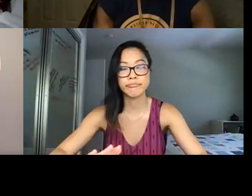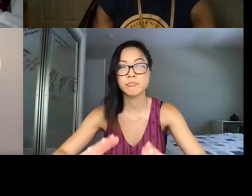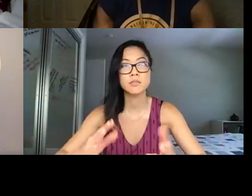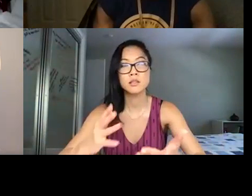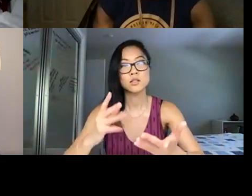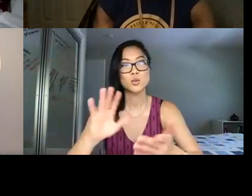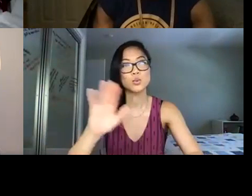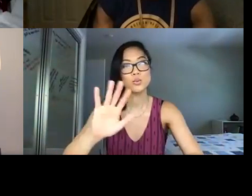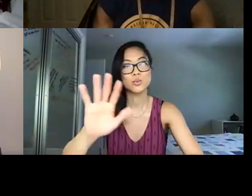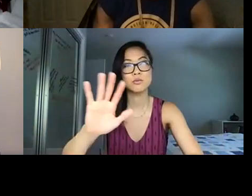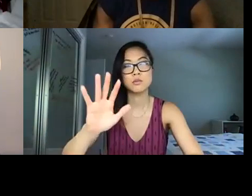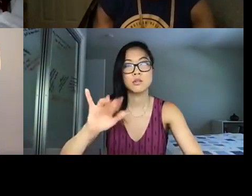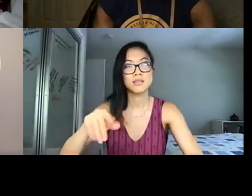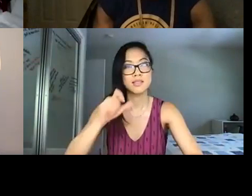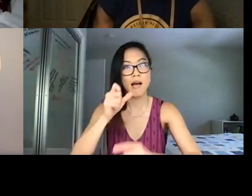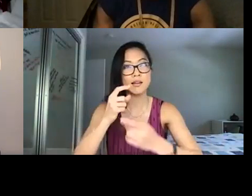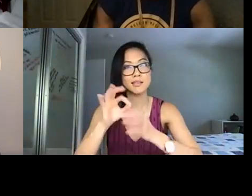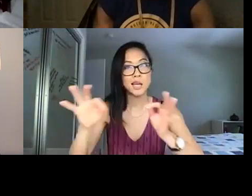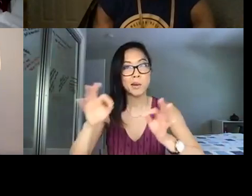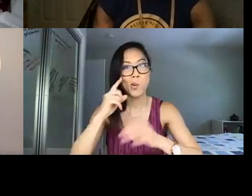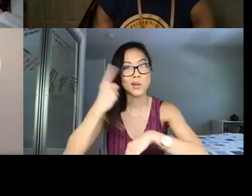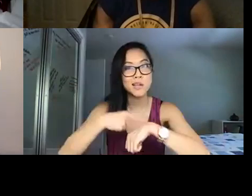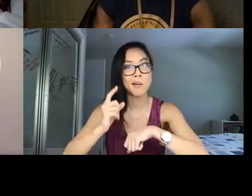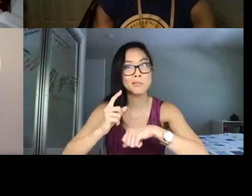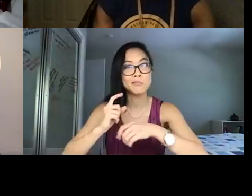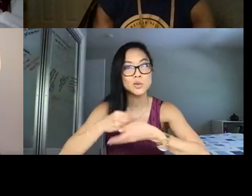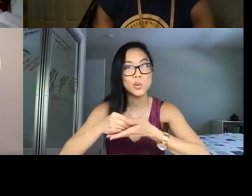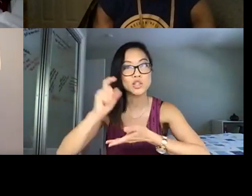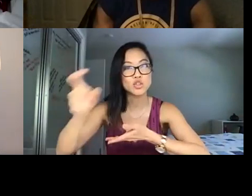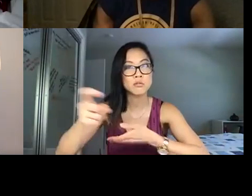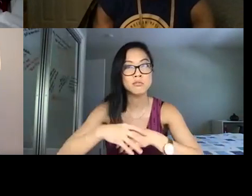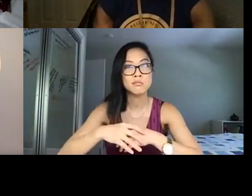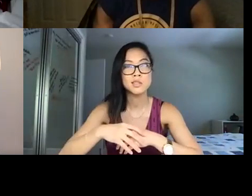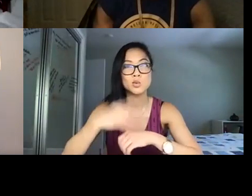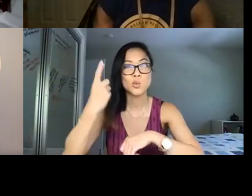a statement, a one time donation, it's not, you know, a bunch